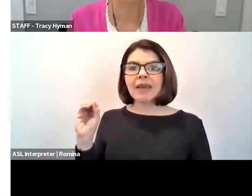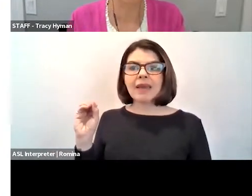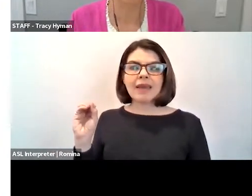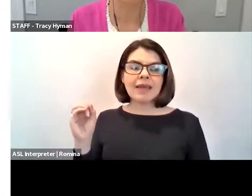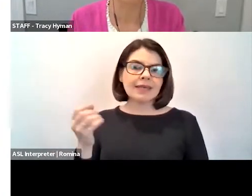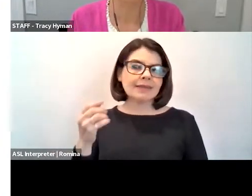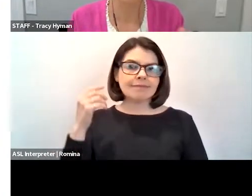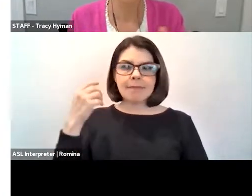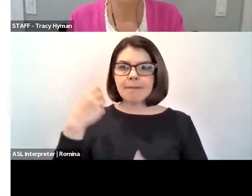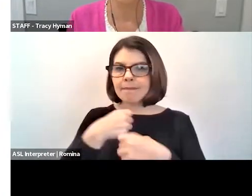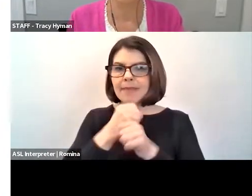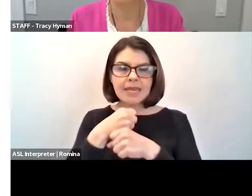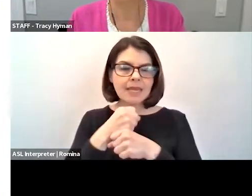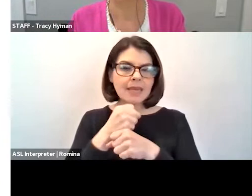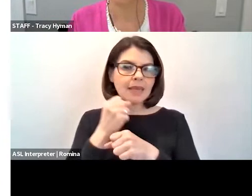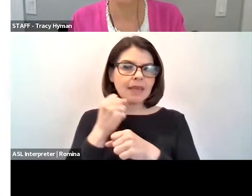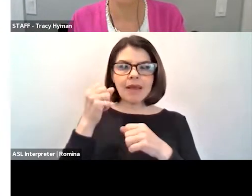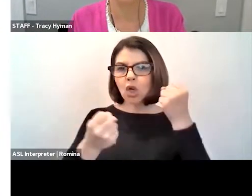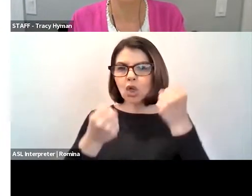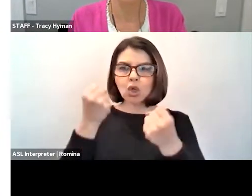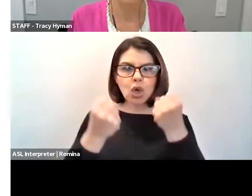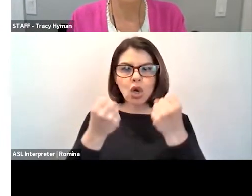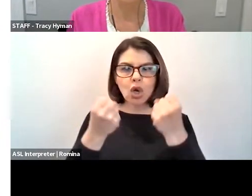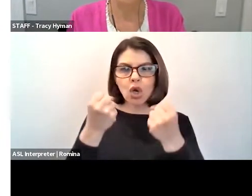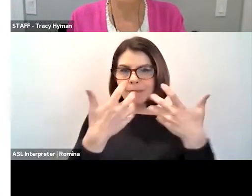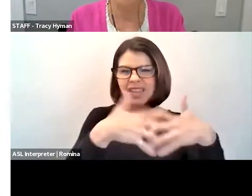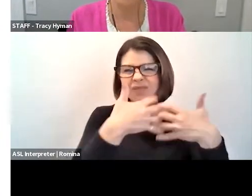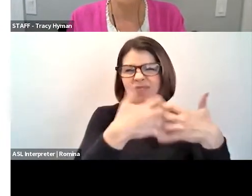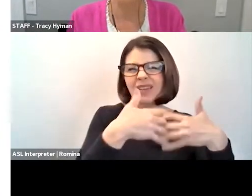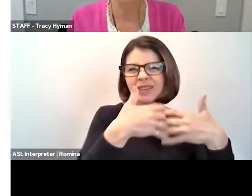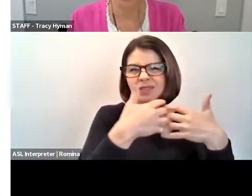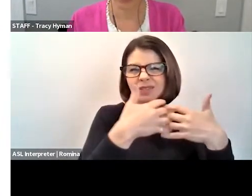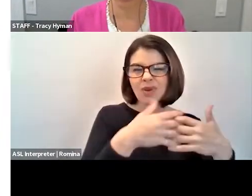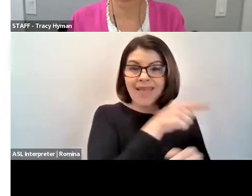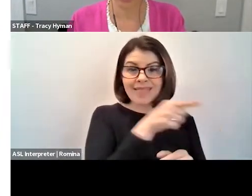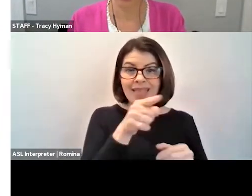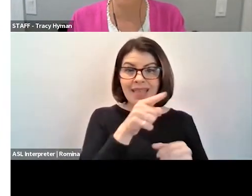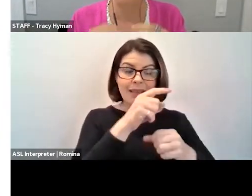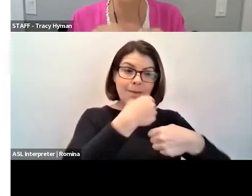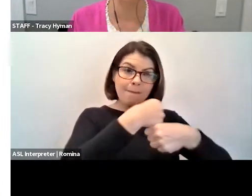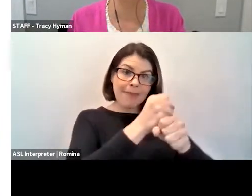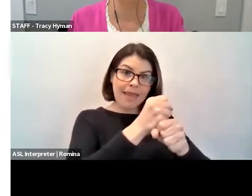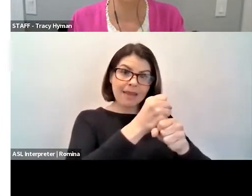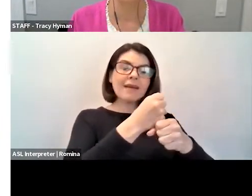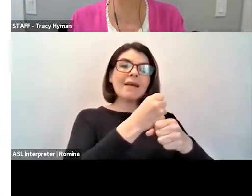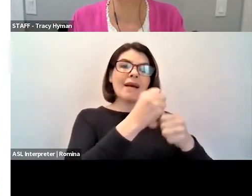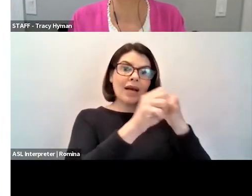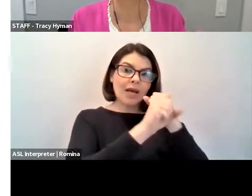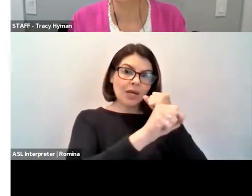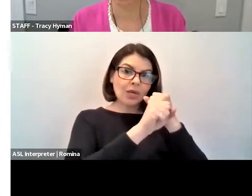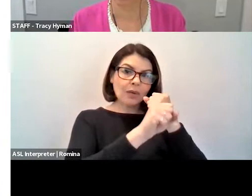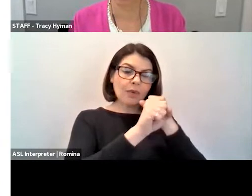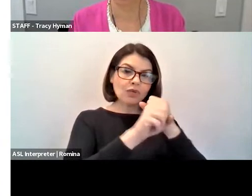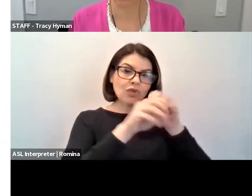a car manufacturer, when they create a commercial and then distribute it to various dealerships